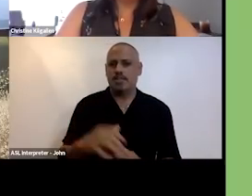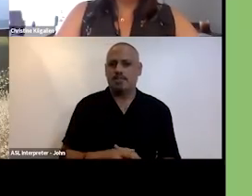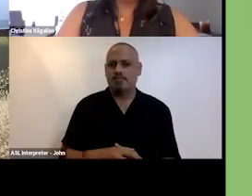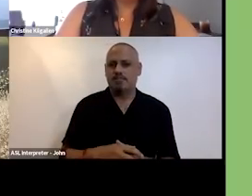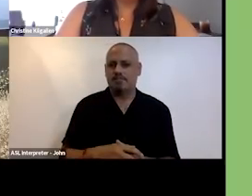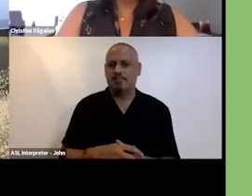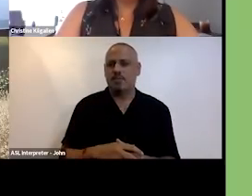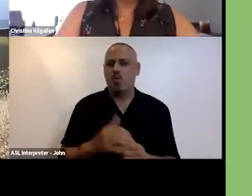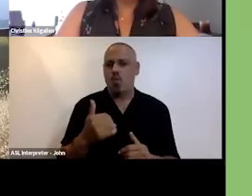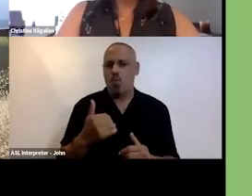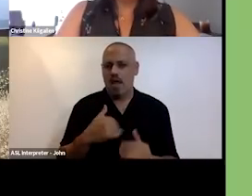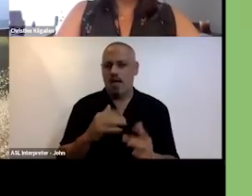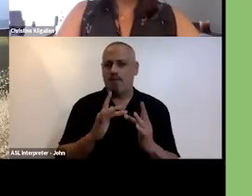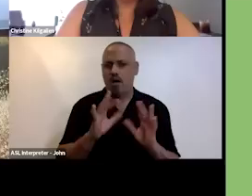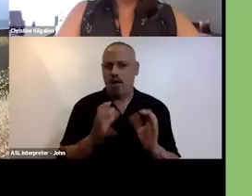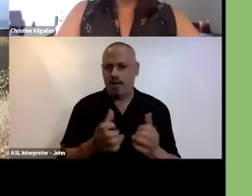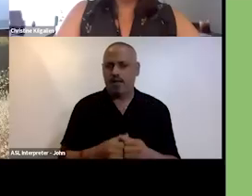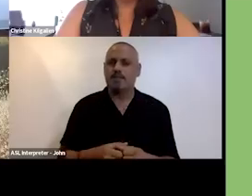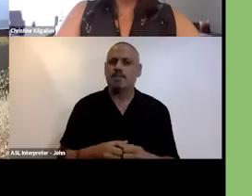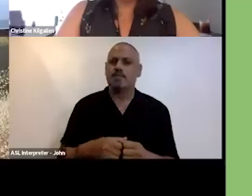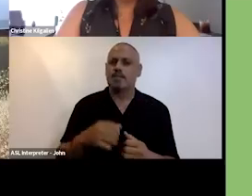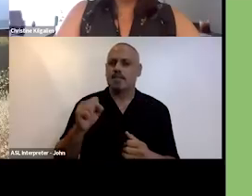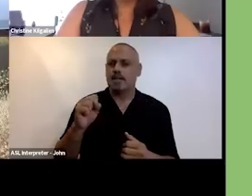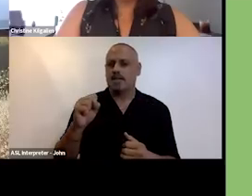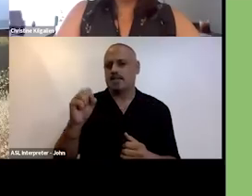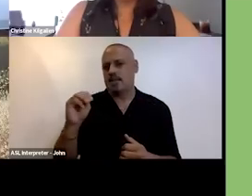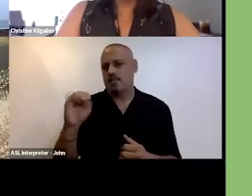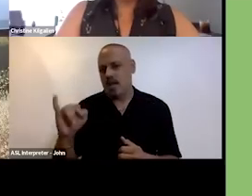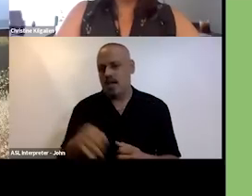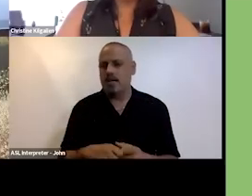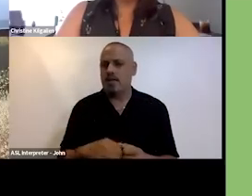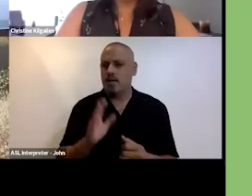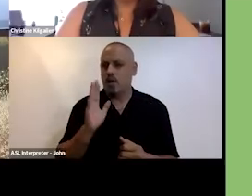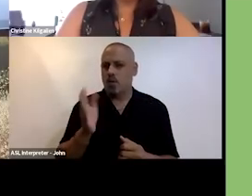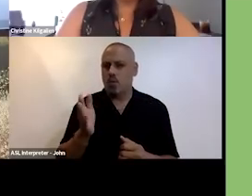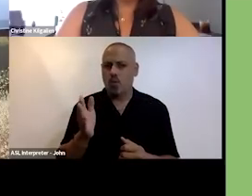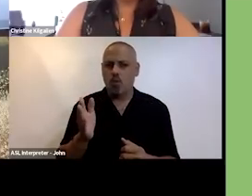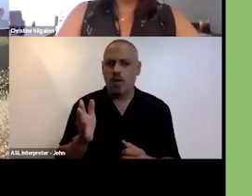We've got online courses related to serious mental illness. We are gonna come out with...